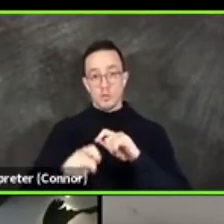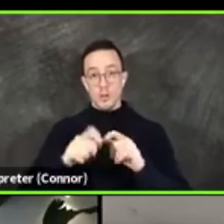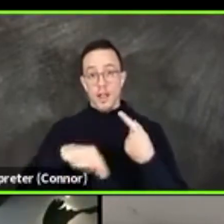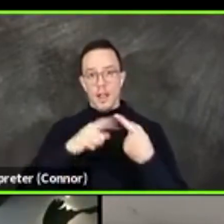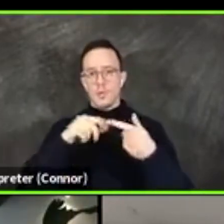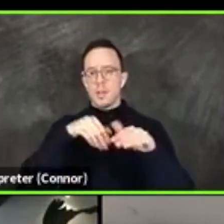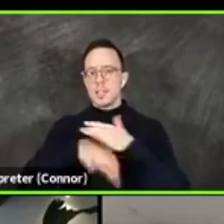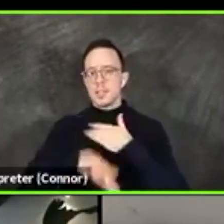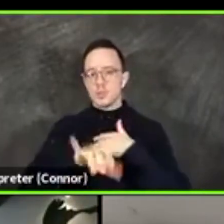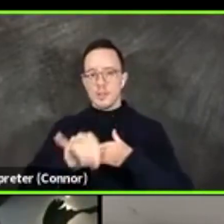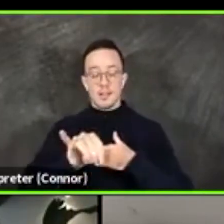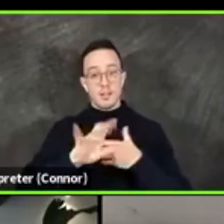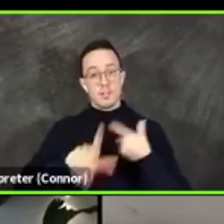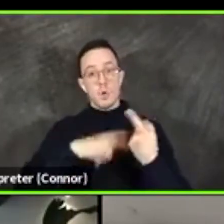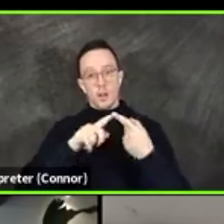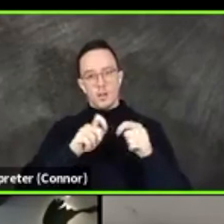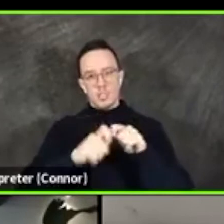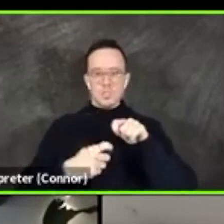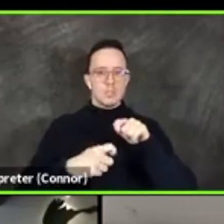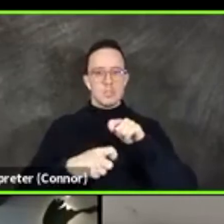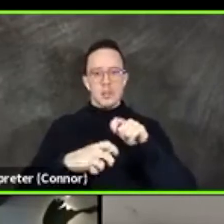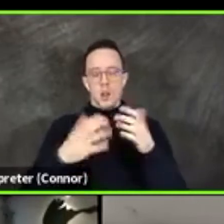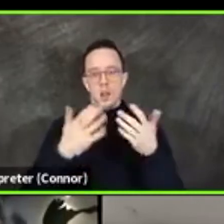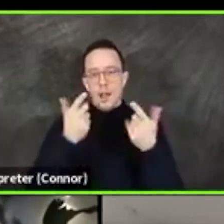WHEN RUPTURE OCCURS, HOW DO WE STAY IN IT?